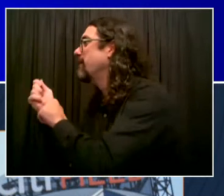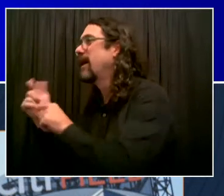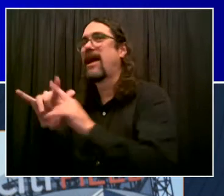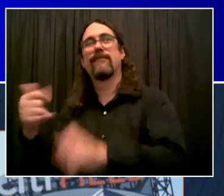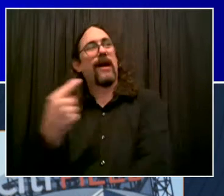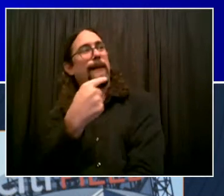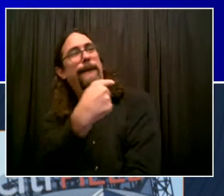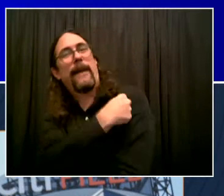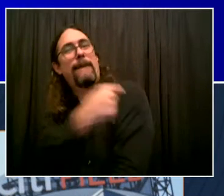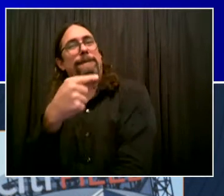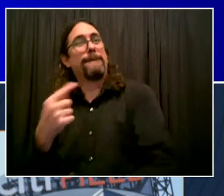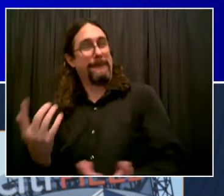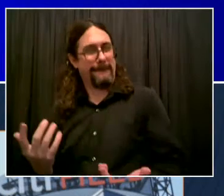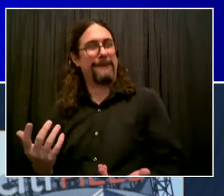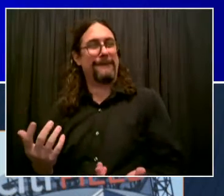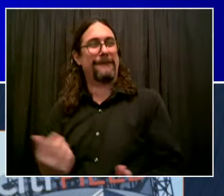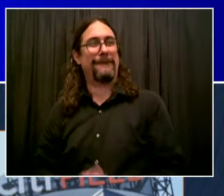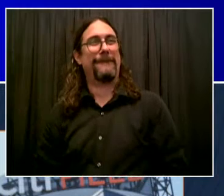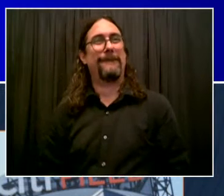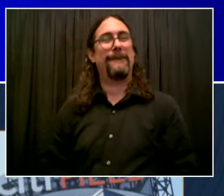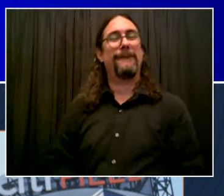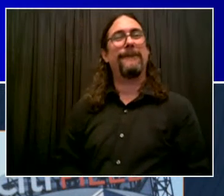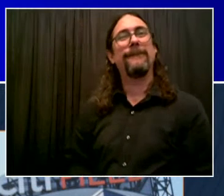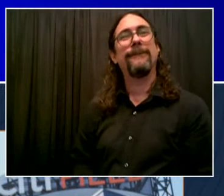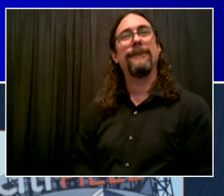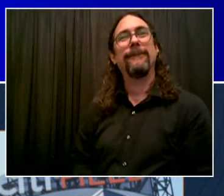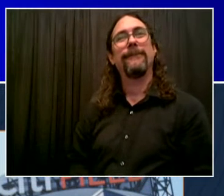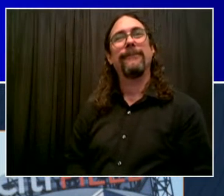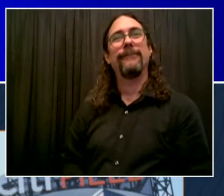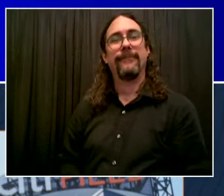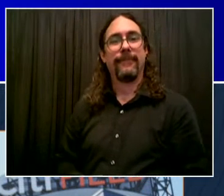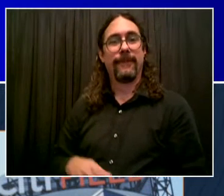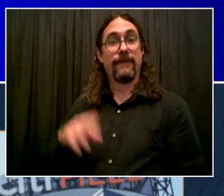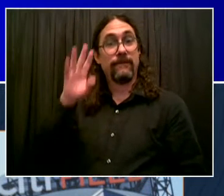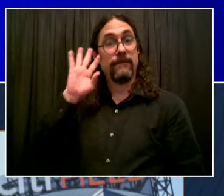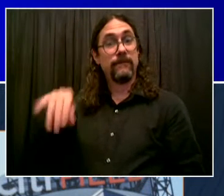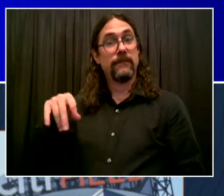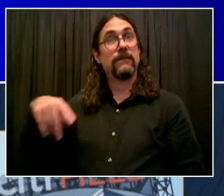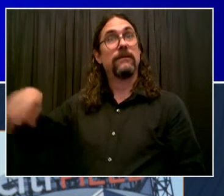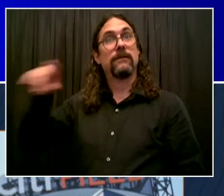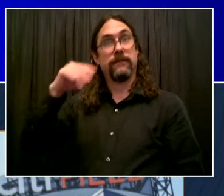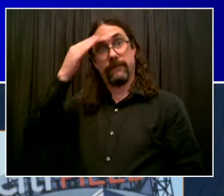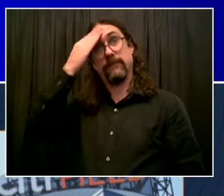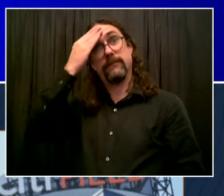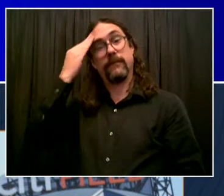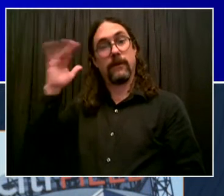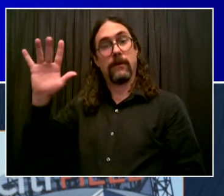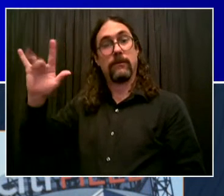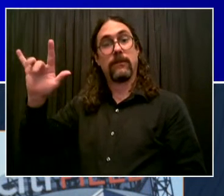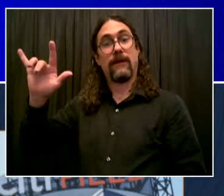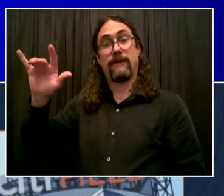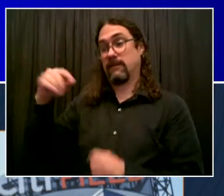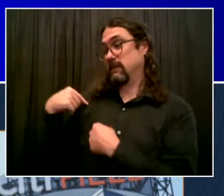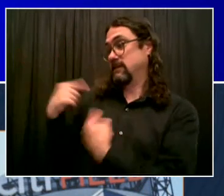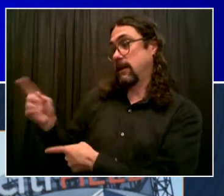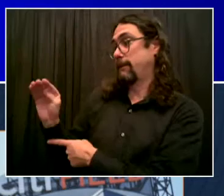VACCINTAION ARE YOUNG PEOPLE. YOU CA N UNDERSTAND THEM GOING TO A PLA CE THEY LOVE. SINCE